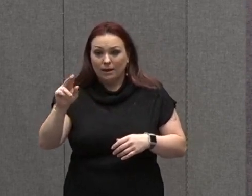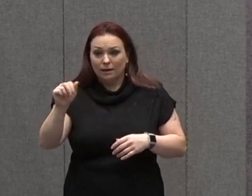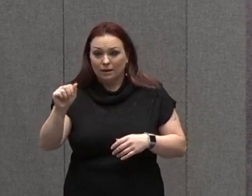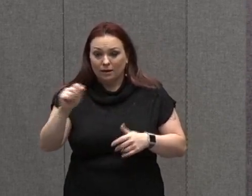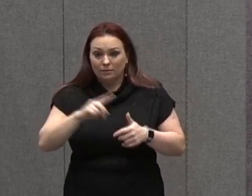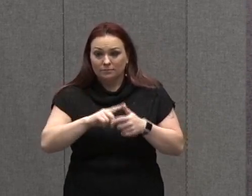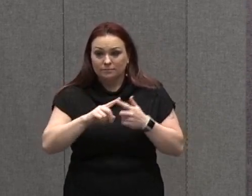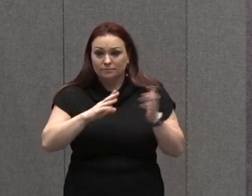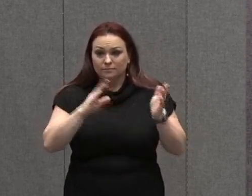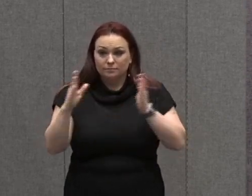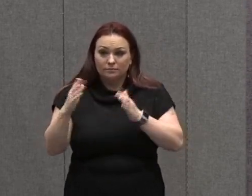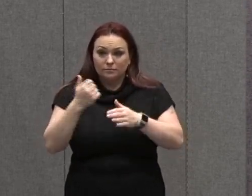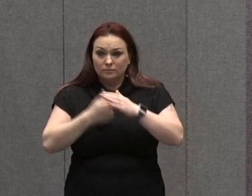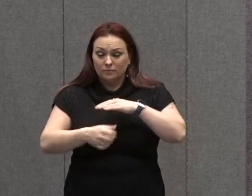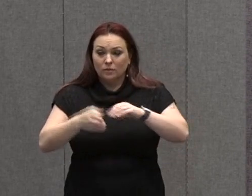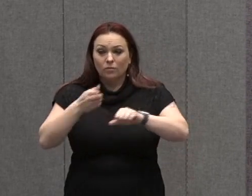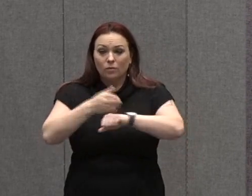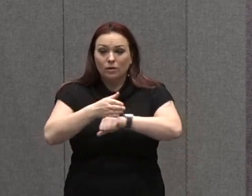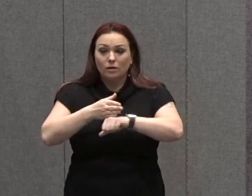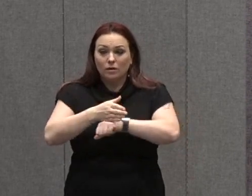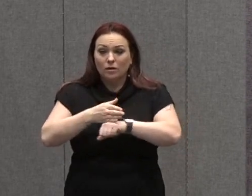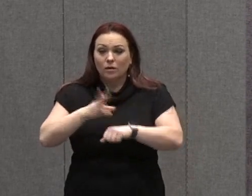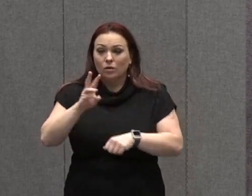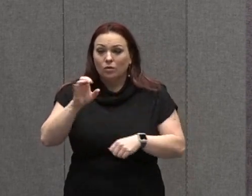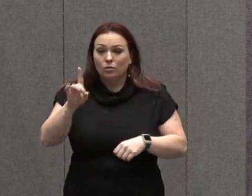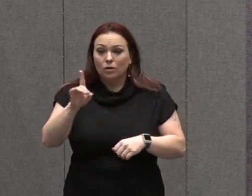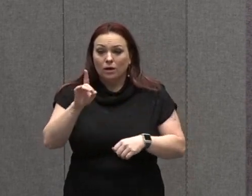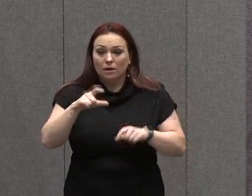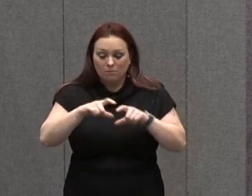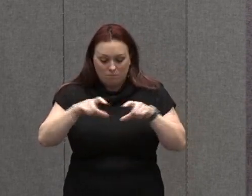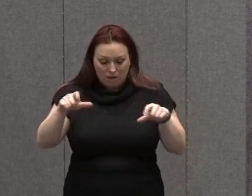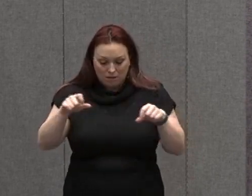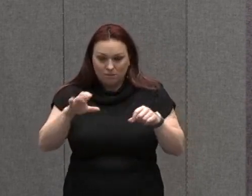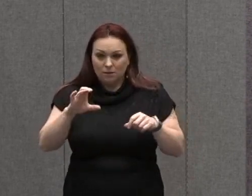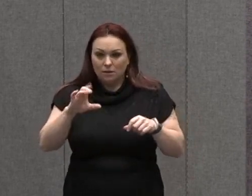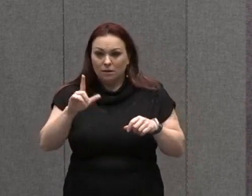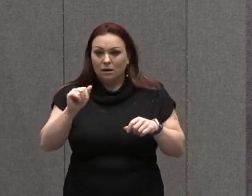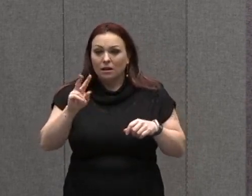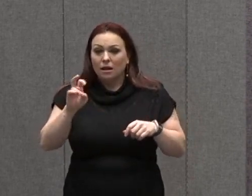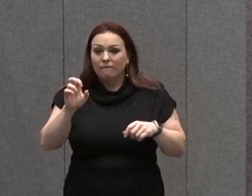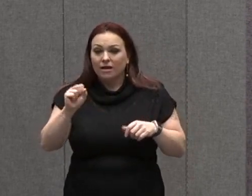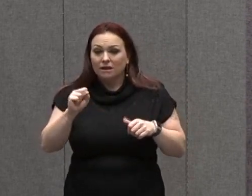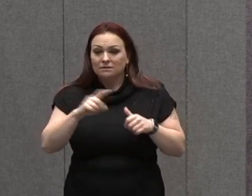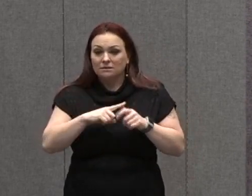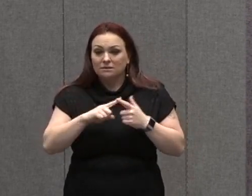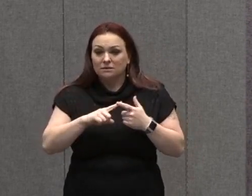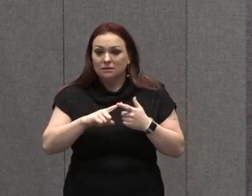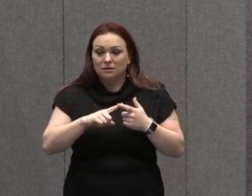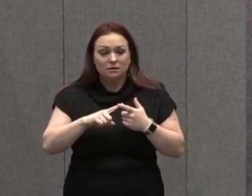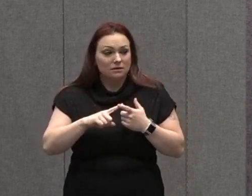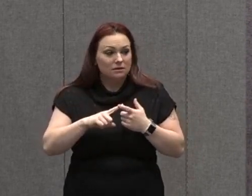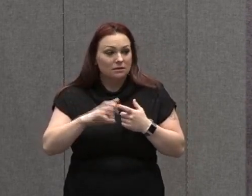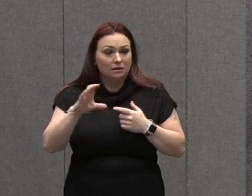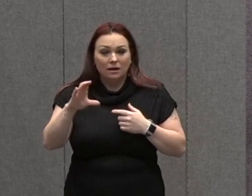And underneath the wood you have woodblocks, claves, castantets, sorry, Spanish right?